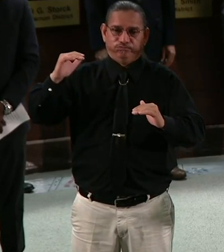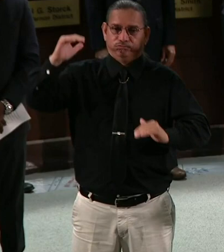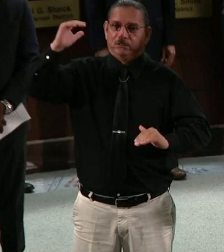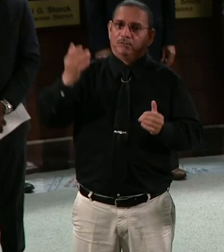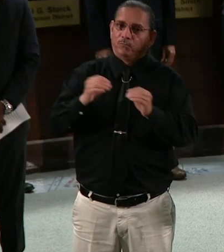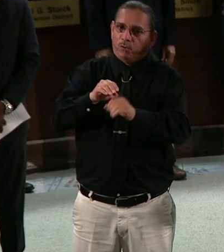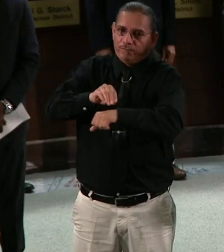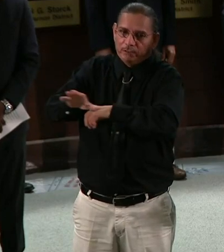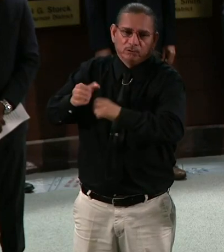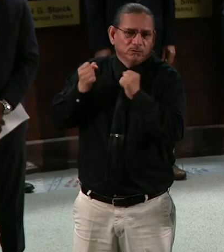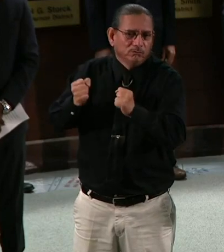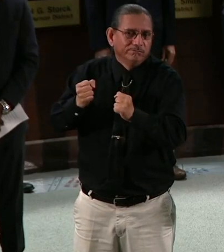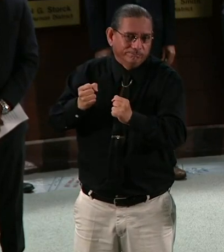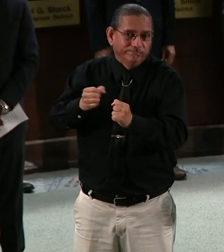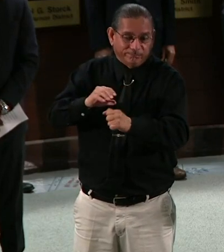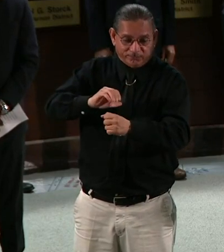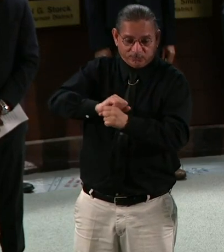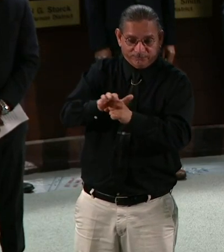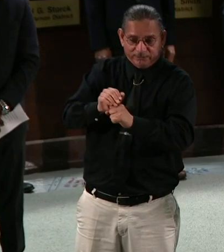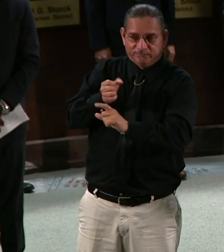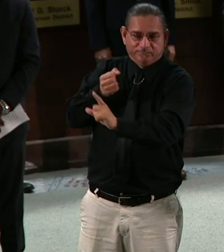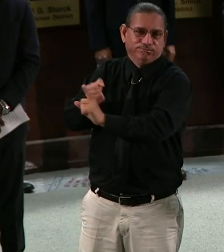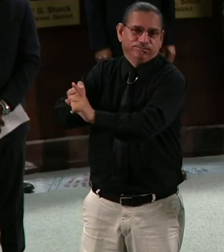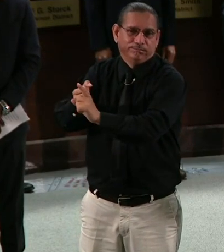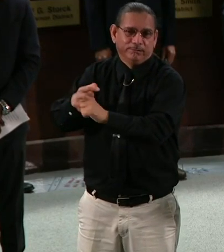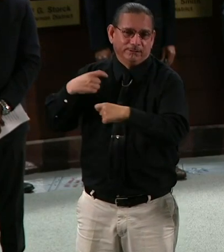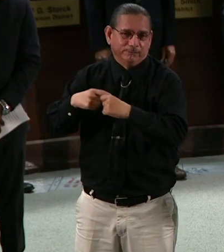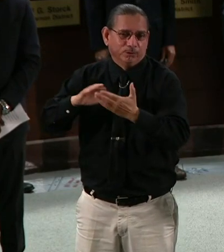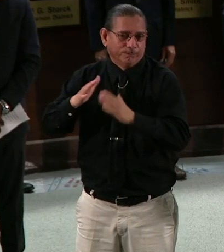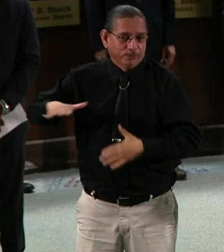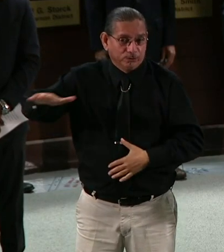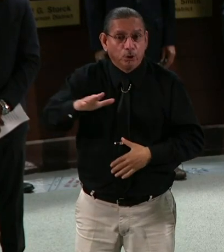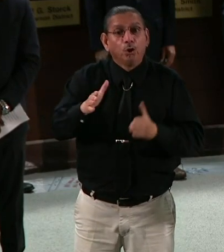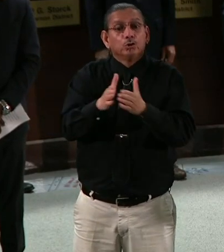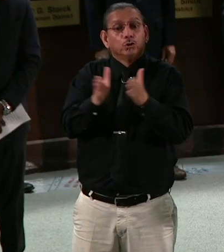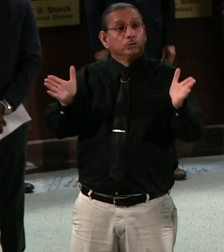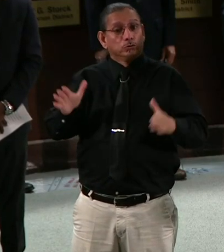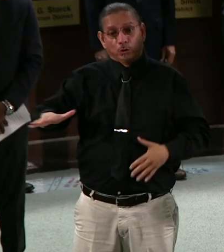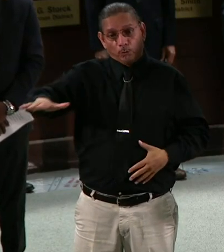DISPROPORTIONATELY AFFECTED. BY